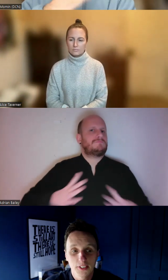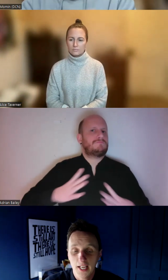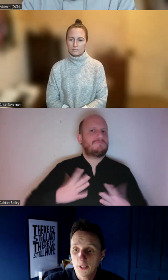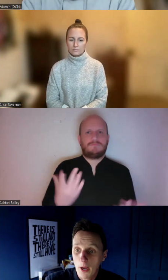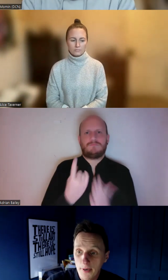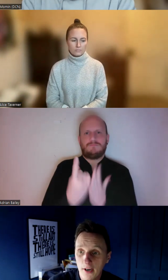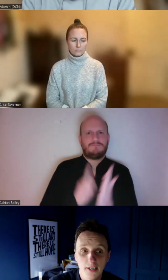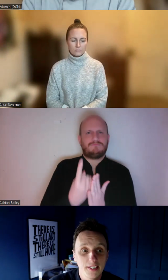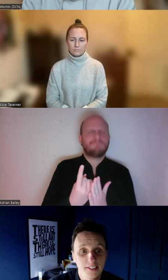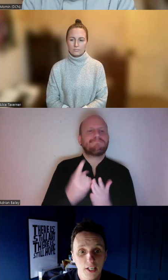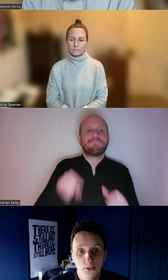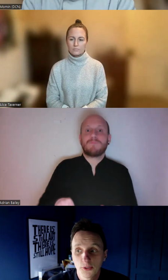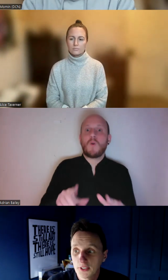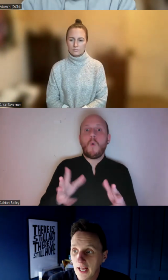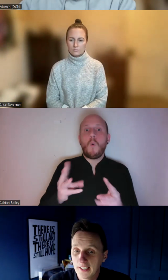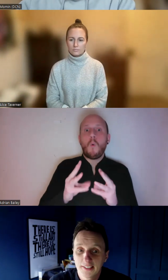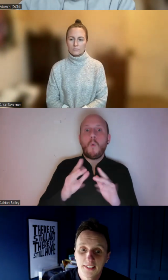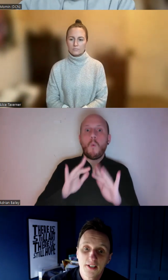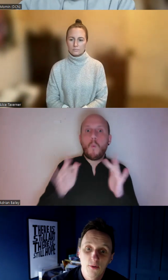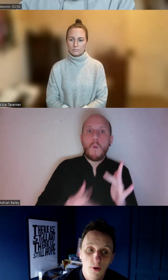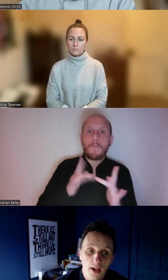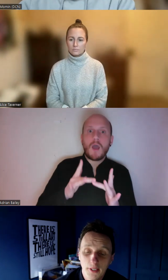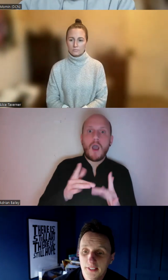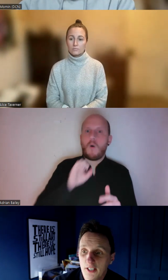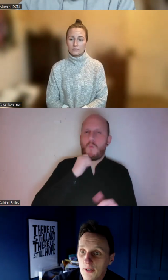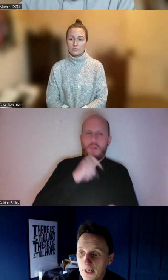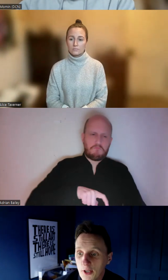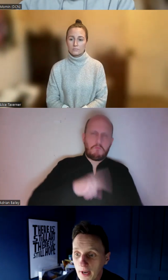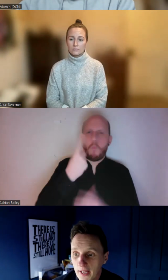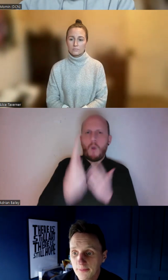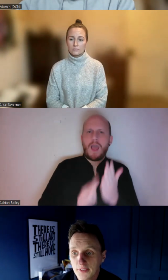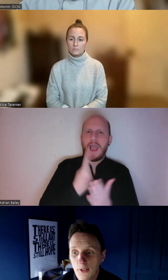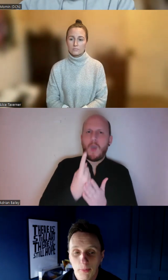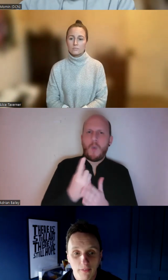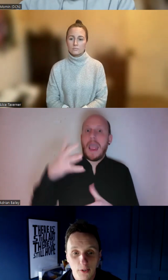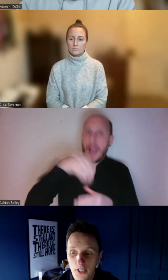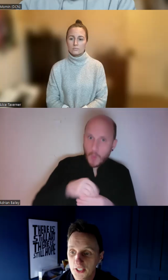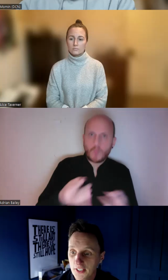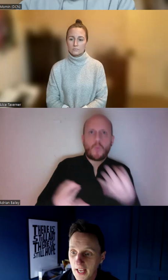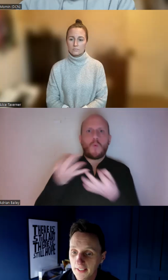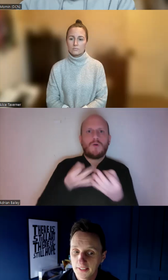Today's webinar is scheduled to last one hour, including a Q&A. We'll be having questions at the end.